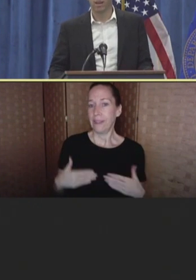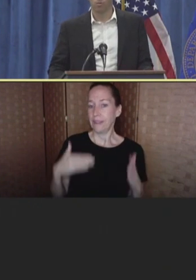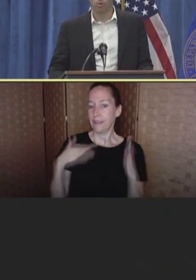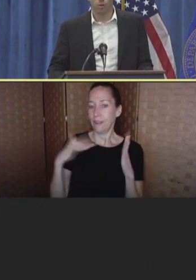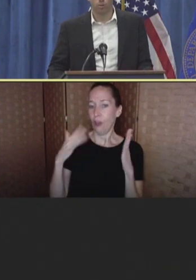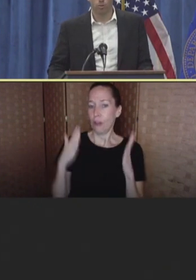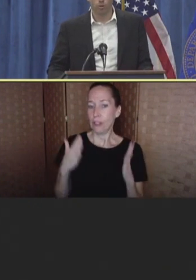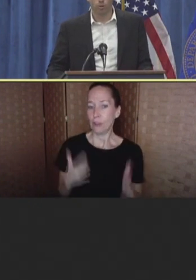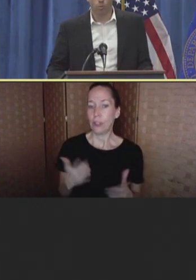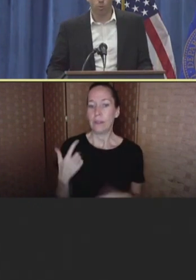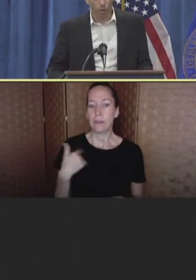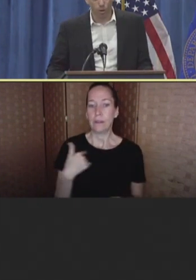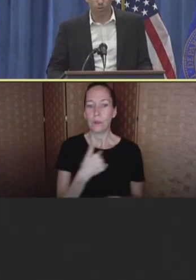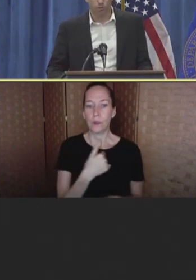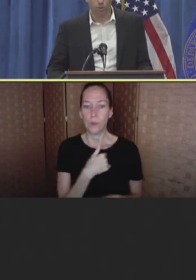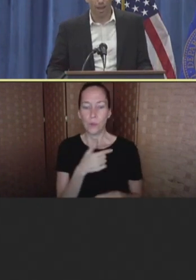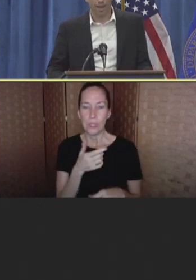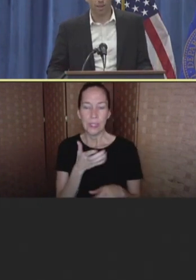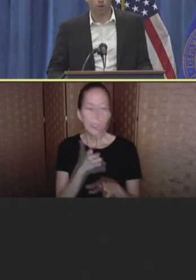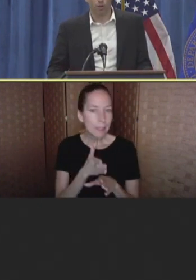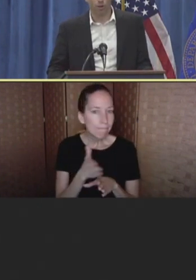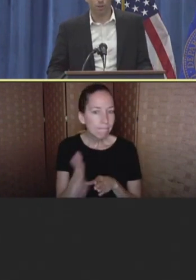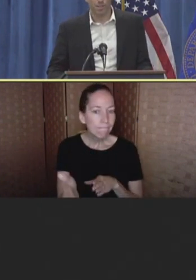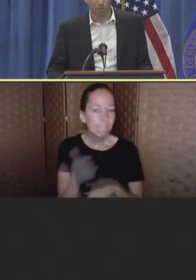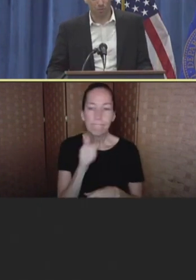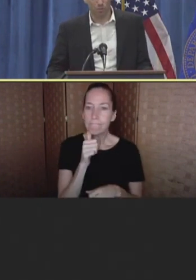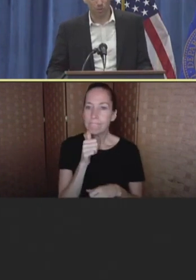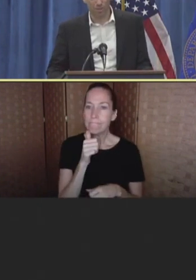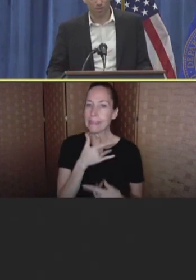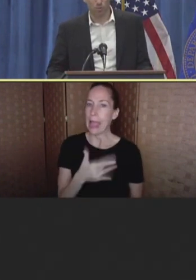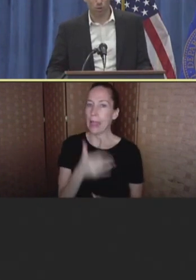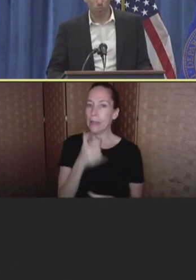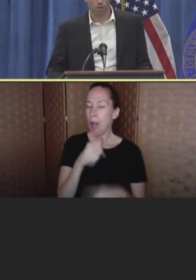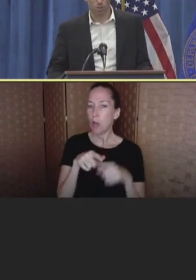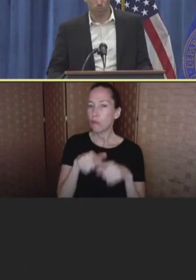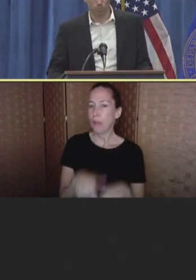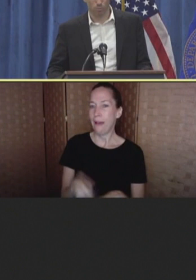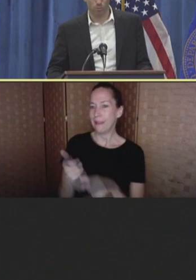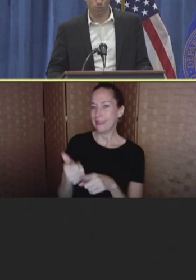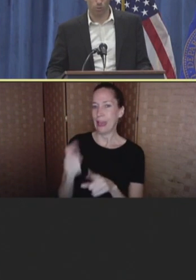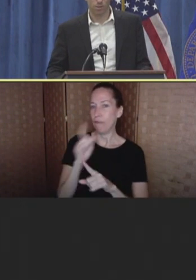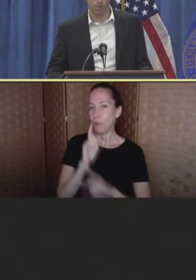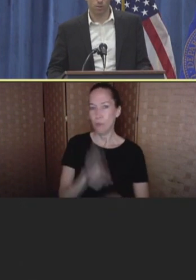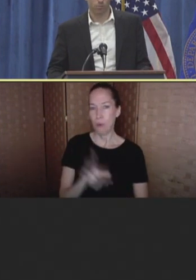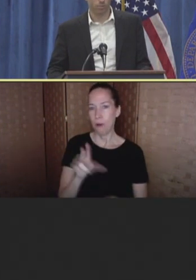we are -- we are not rely on self-reported. We want to measure those symptoms.